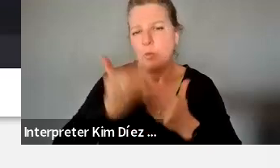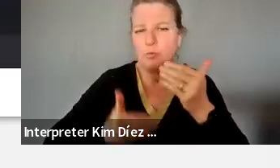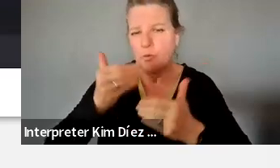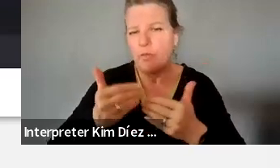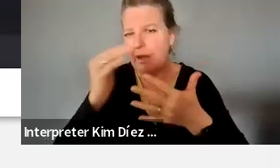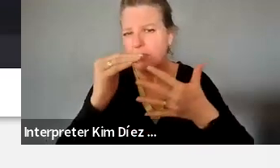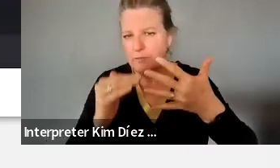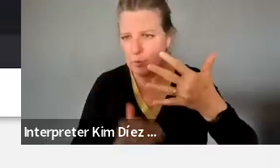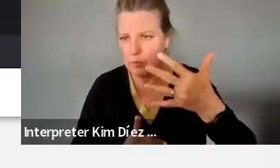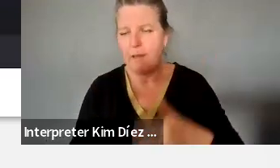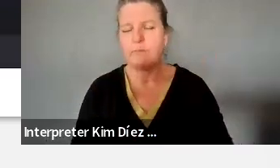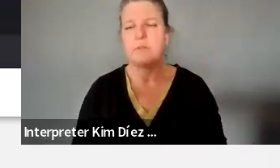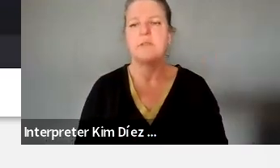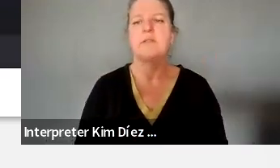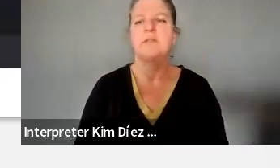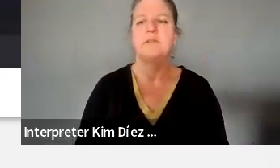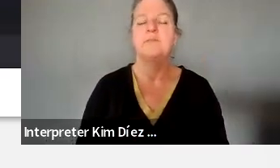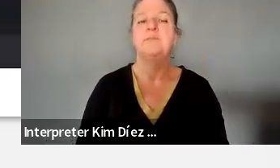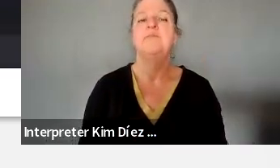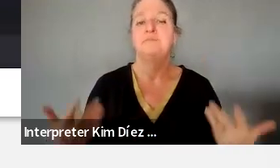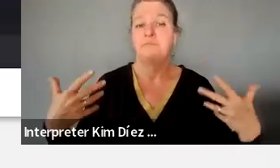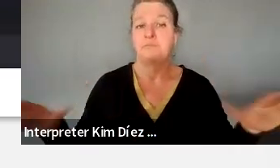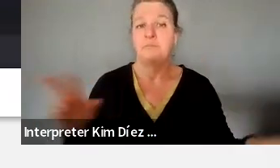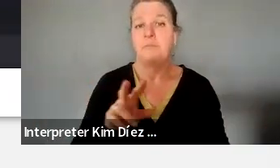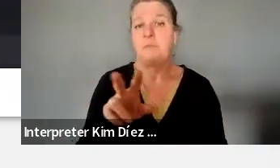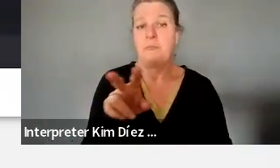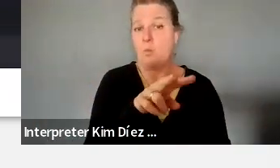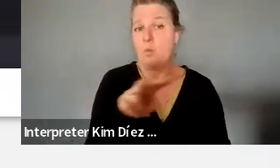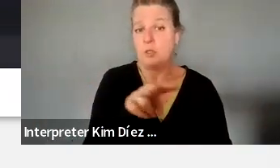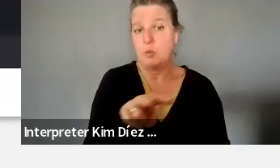So once you've read this, you'll want to just remove it.